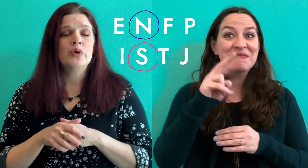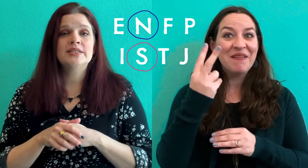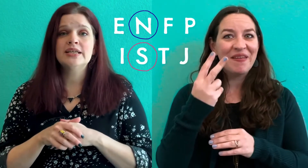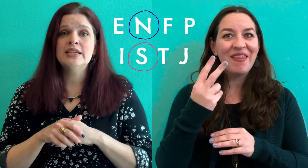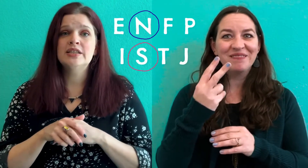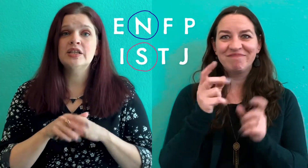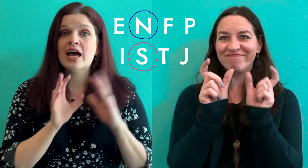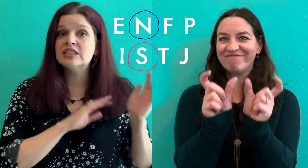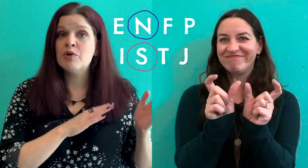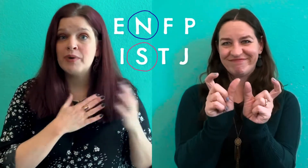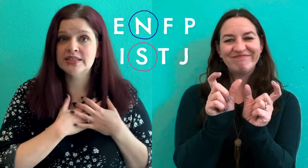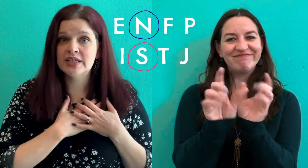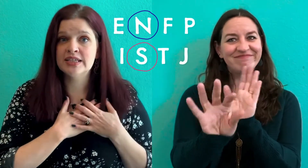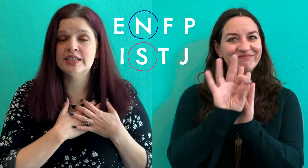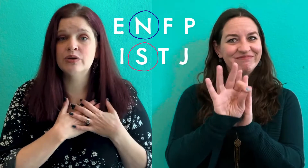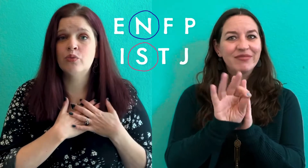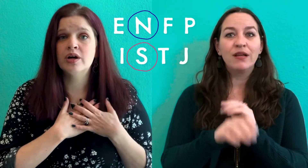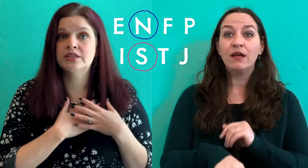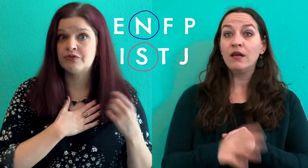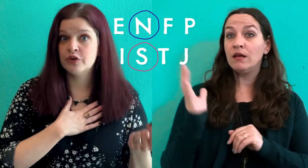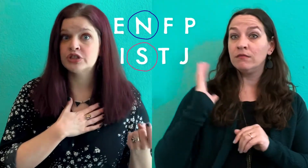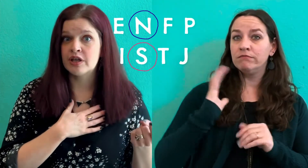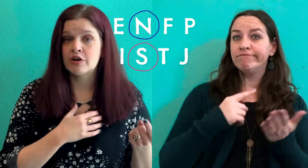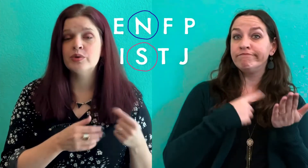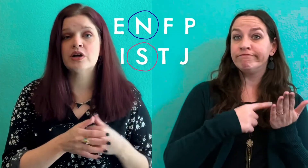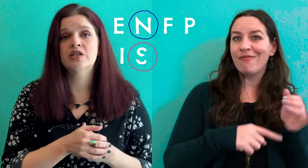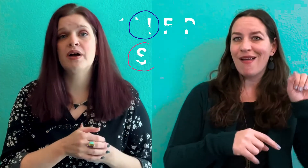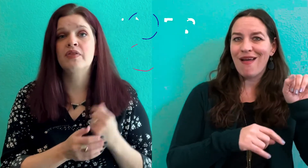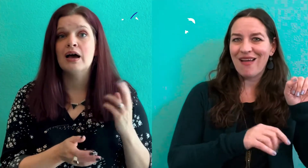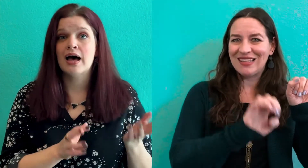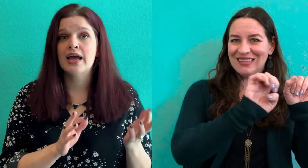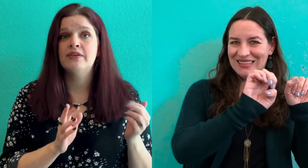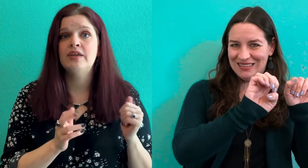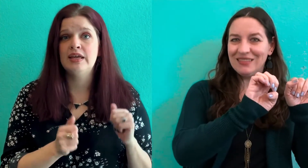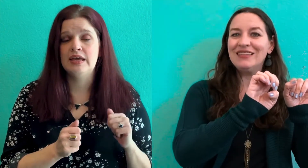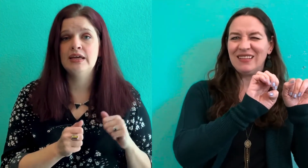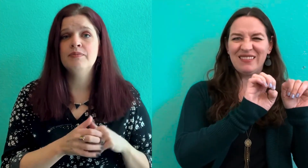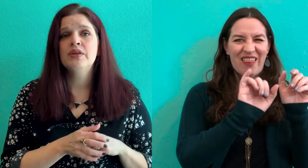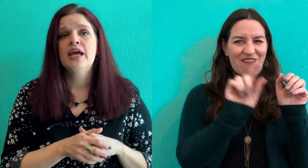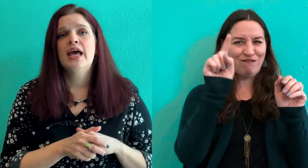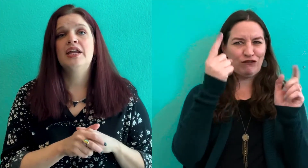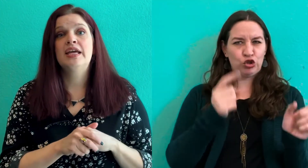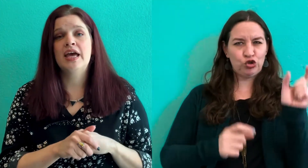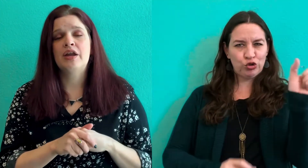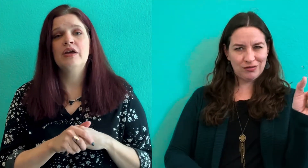We did the last Small Bites that I did was the first letter we talked about the I and the E and again,